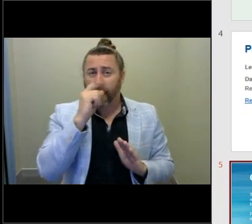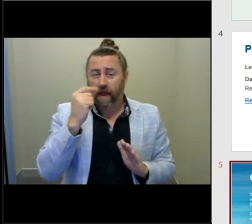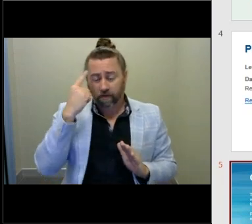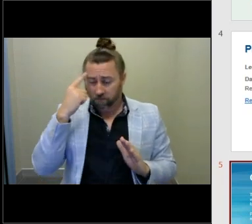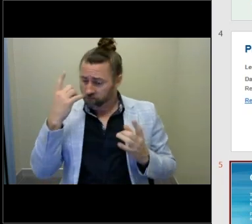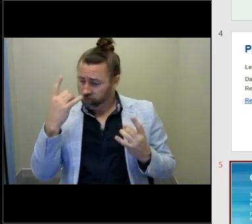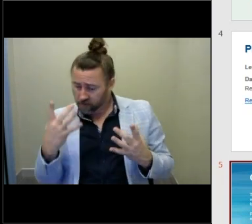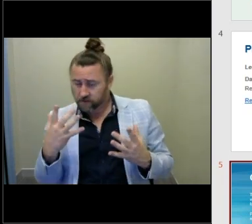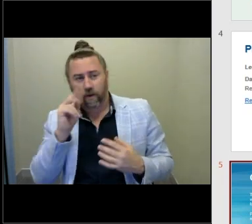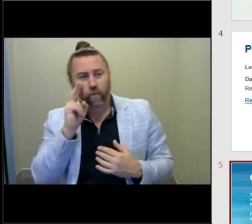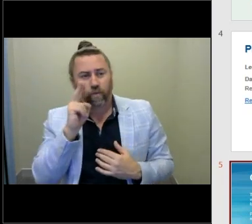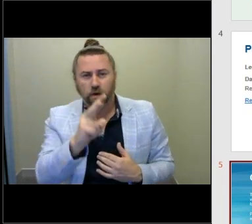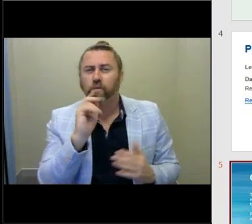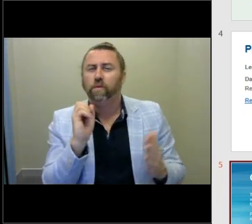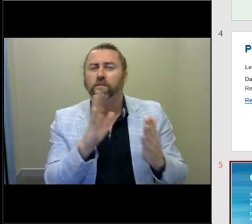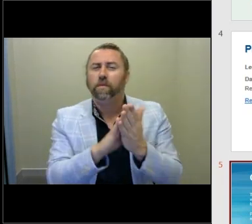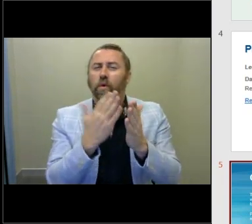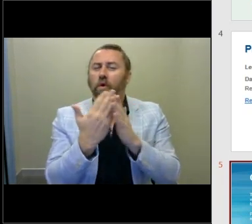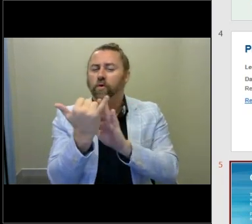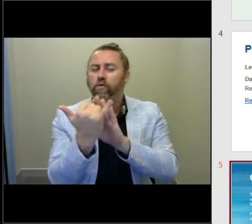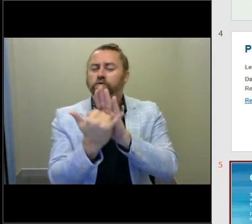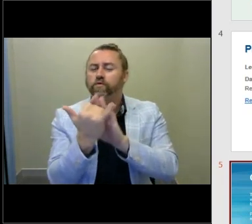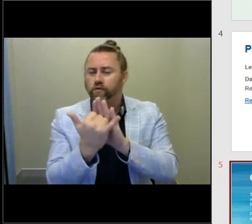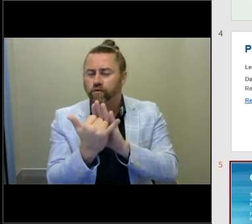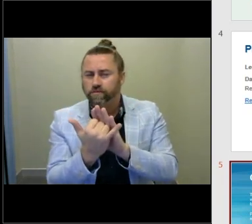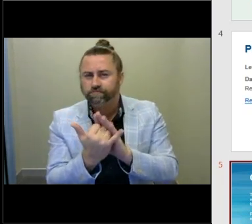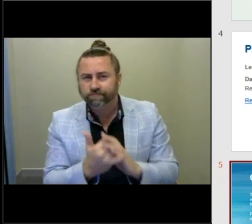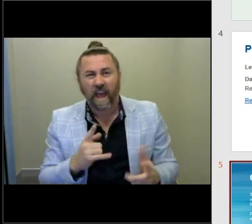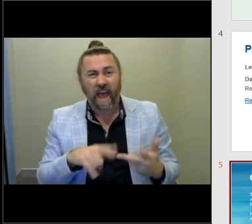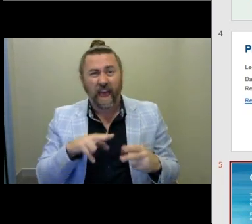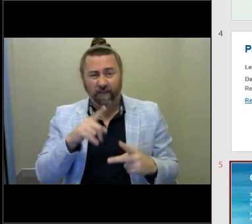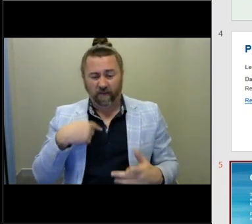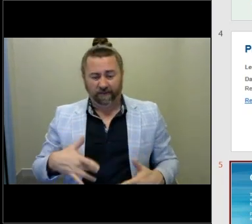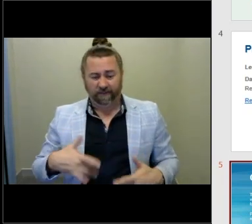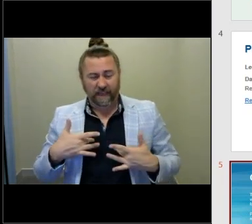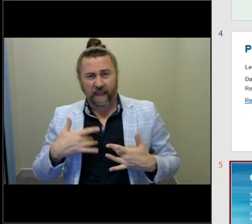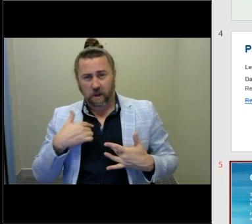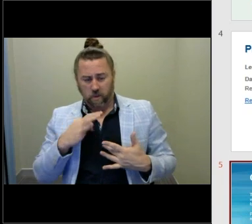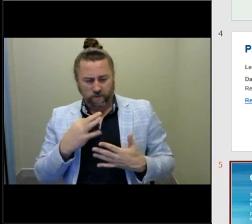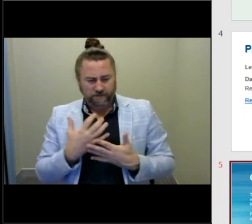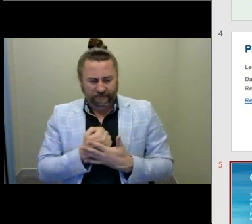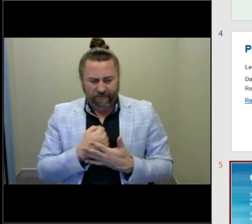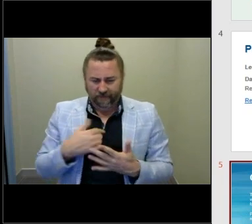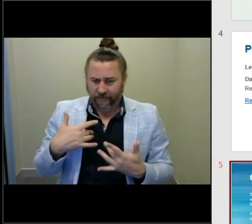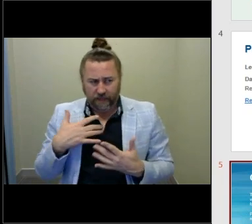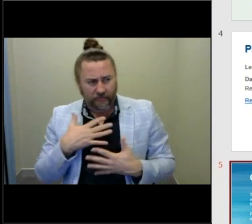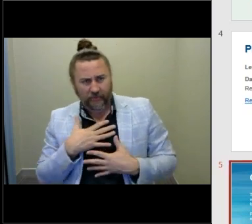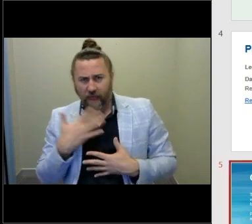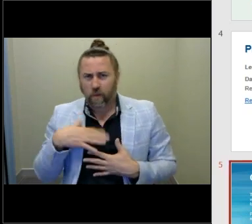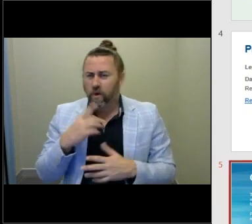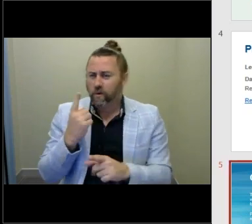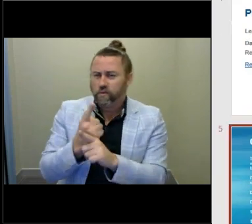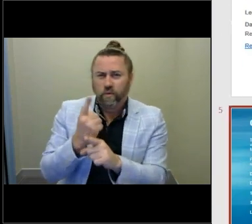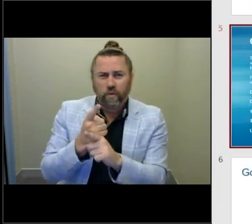We've got some hot lines there if you feel that you would like to reach out to anybody